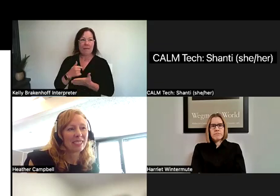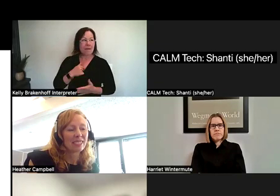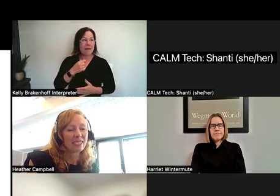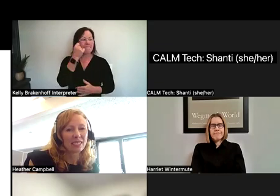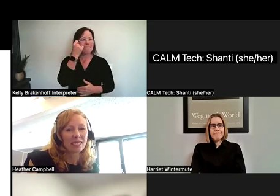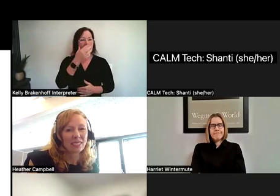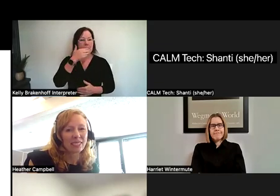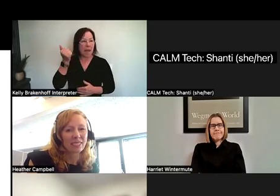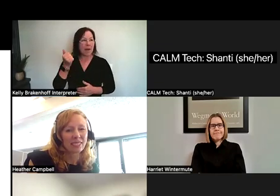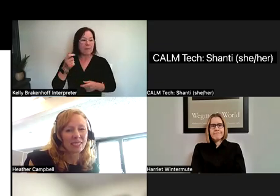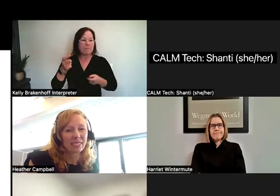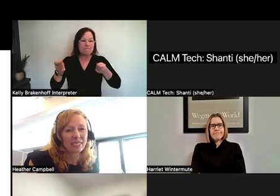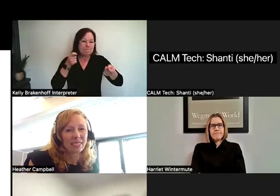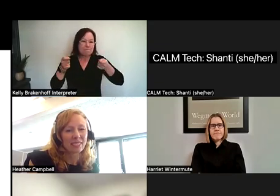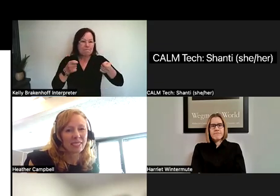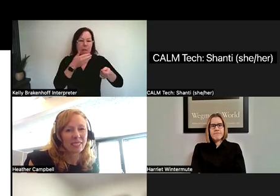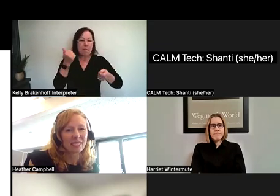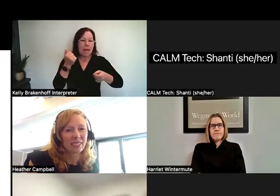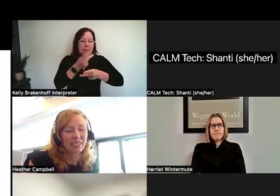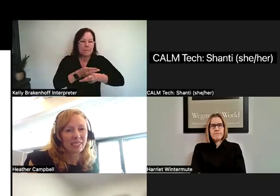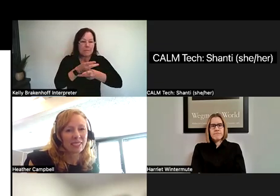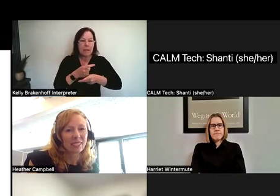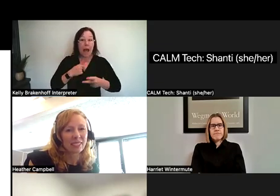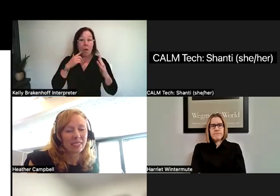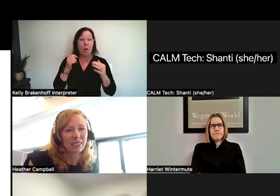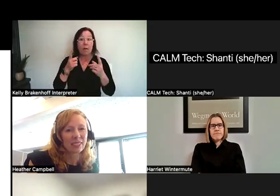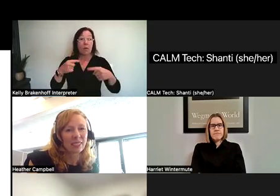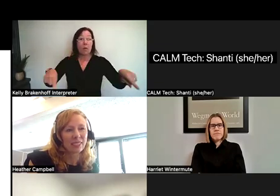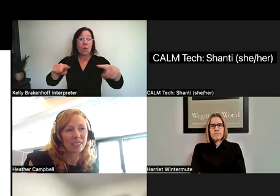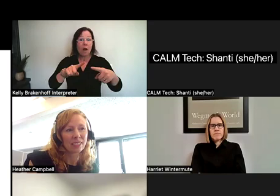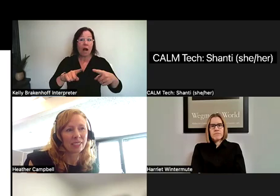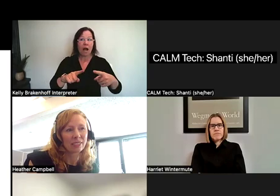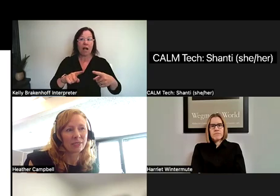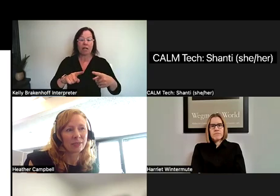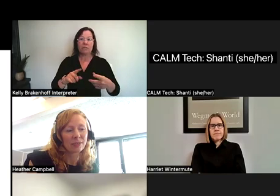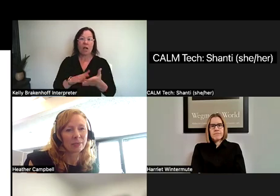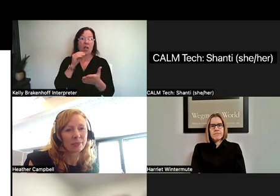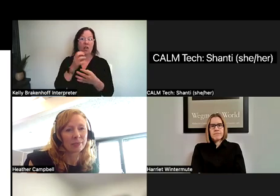me as a manager. And I hope everyone has taken a lot of stuff away from that. And I see people